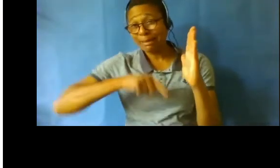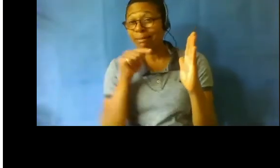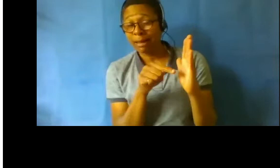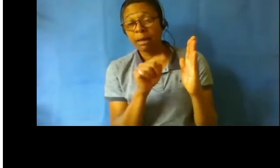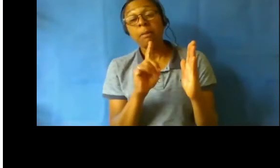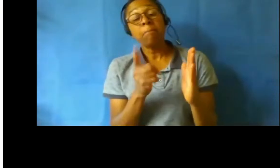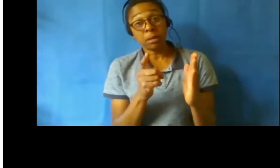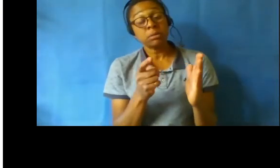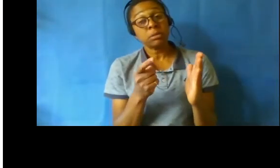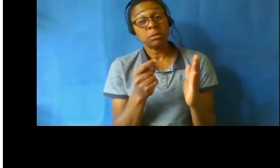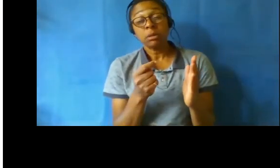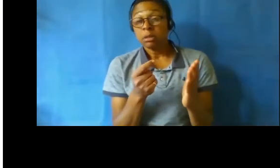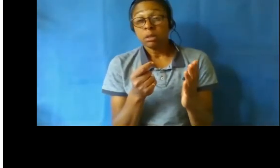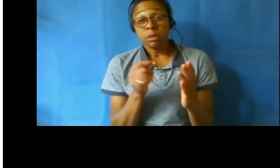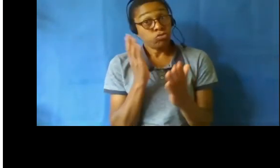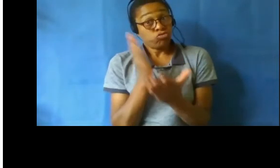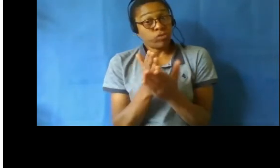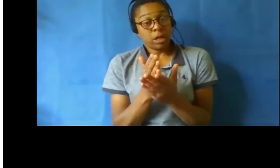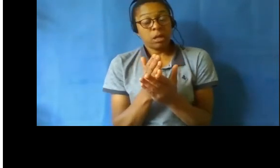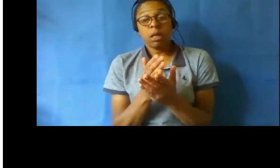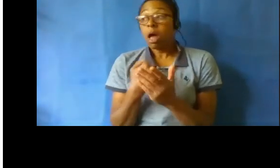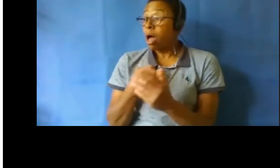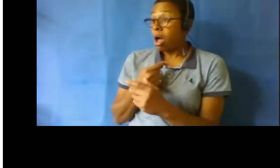but they still put me on produced progesterone which intensified the PMDD